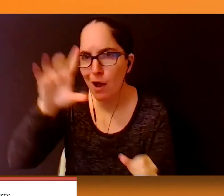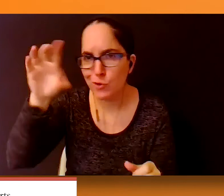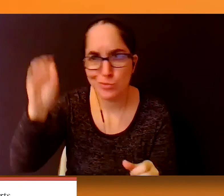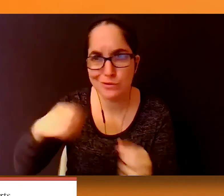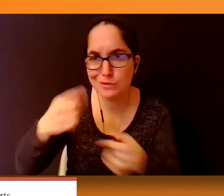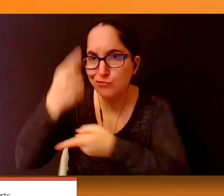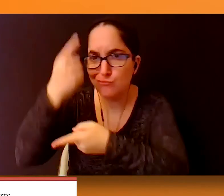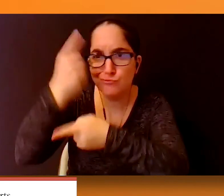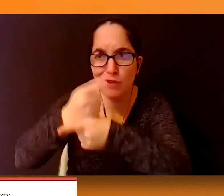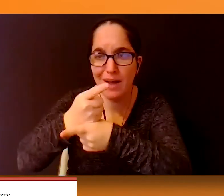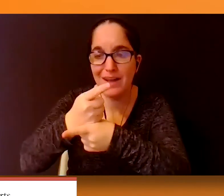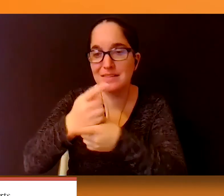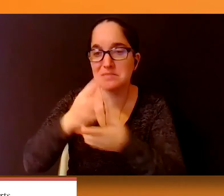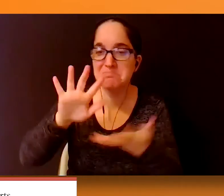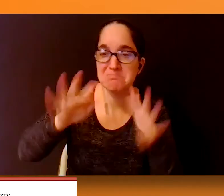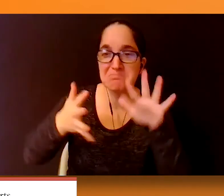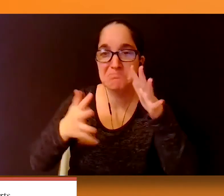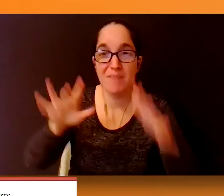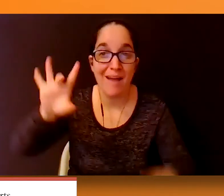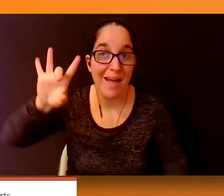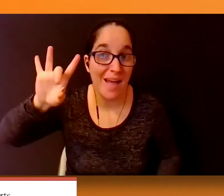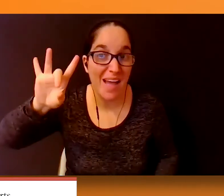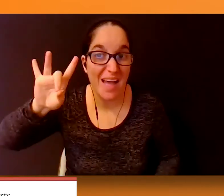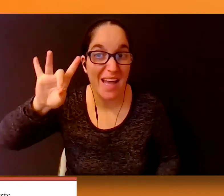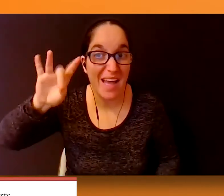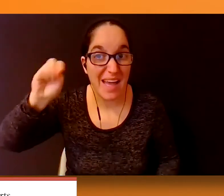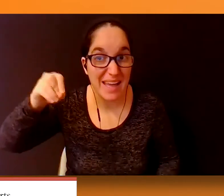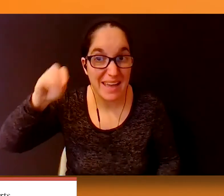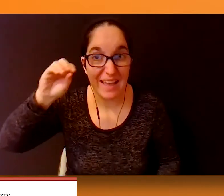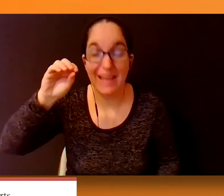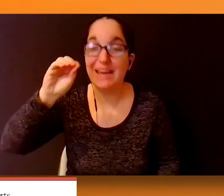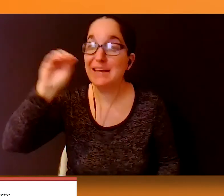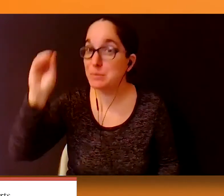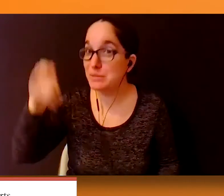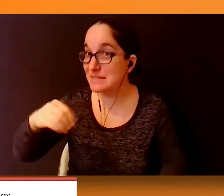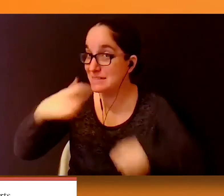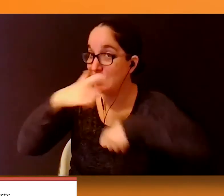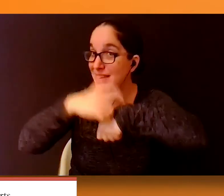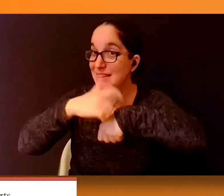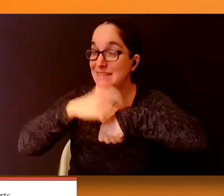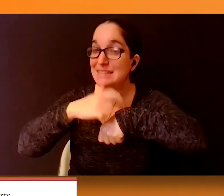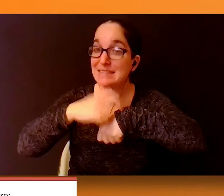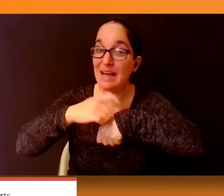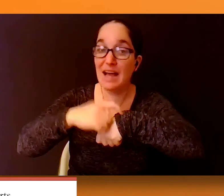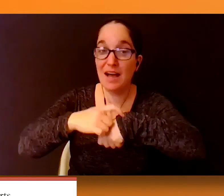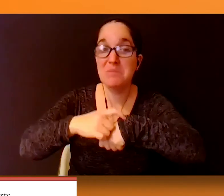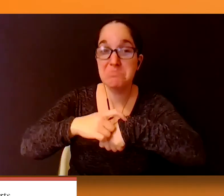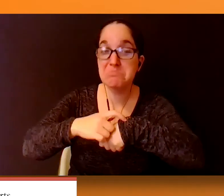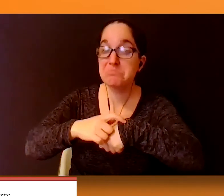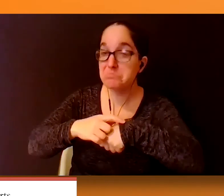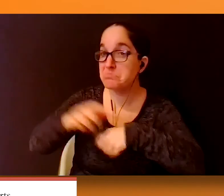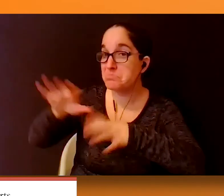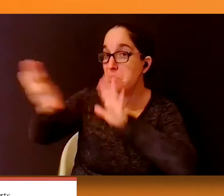this is not gonna be 100%, right? I always say this is kind of an 80%-- 80% of the time, you're gonna be--